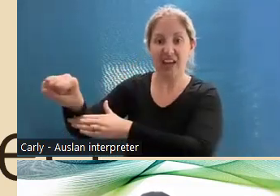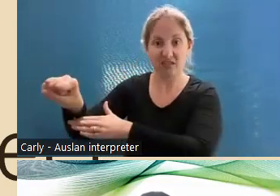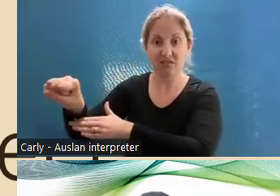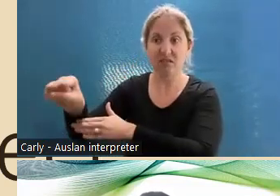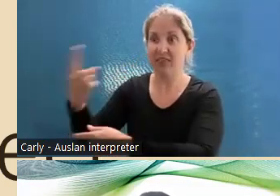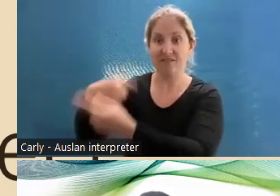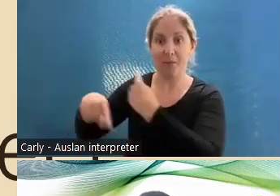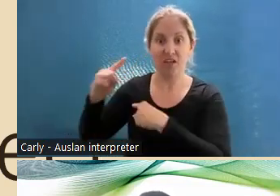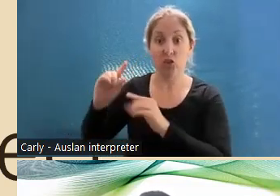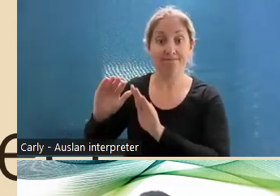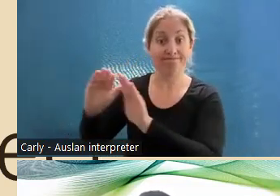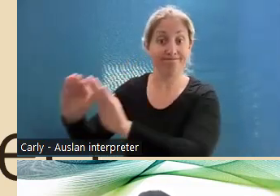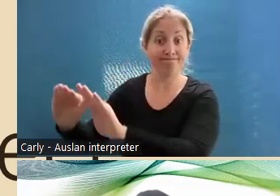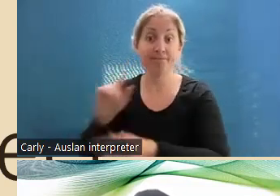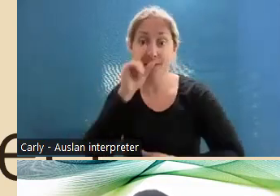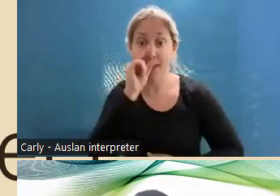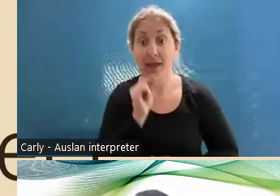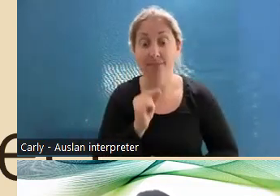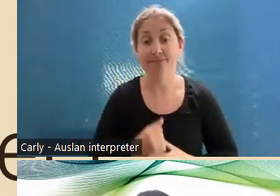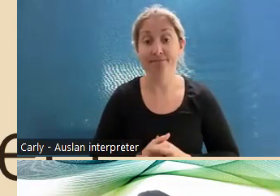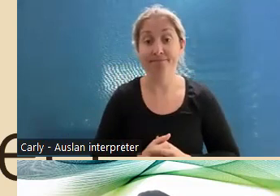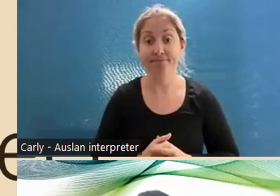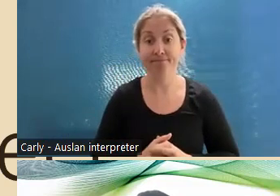I'm going to pause for a moment.